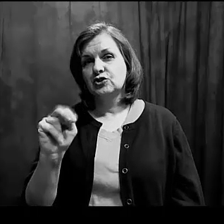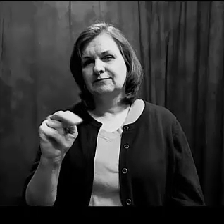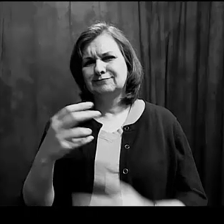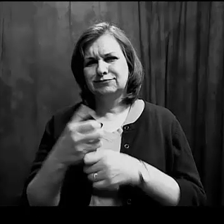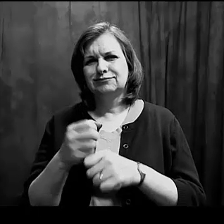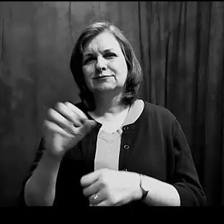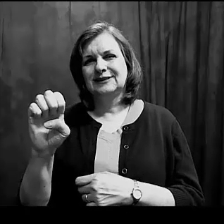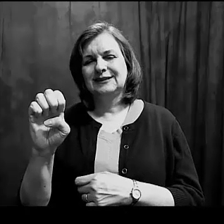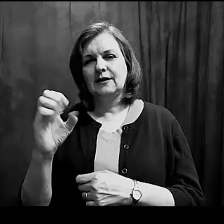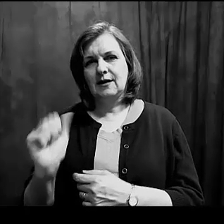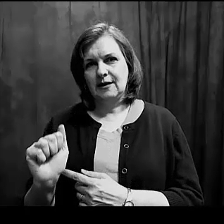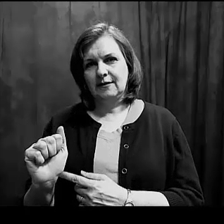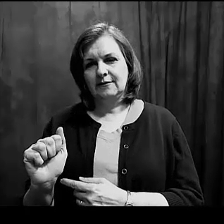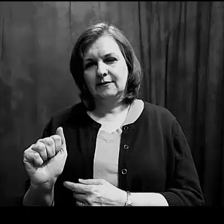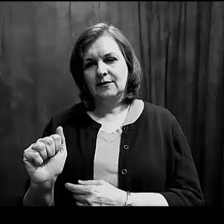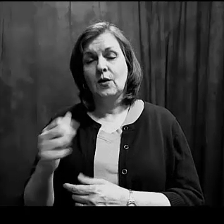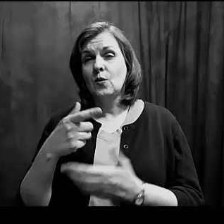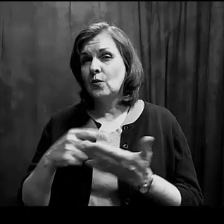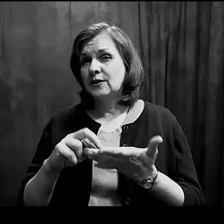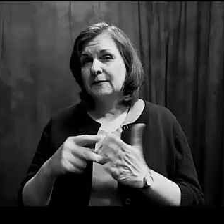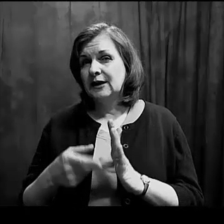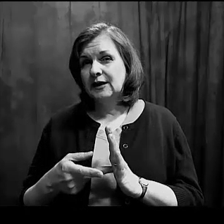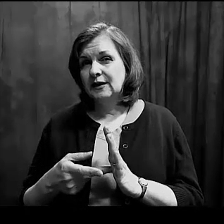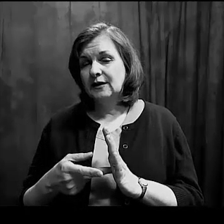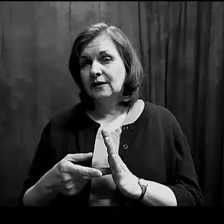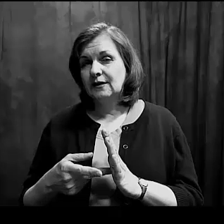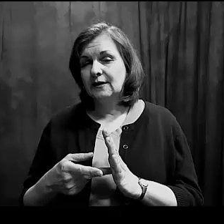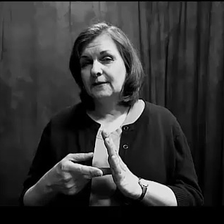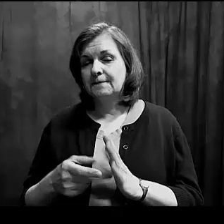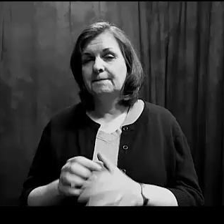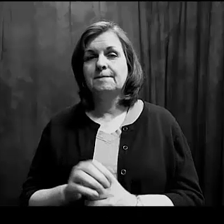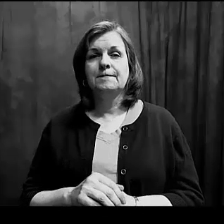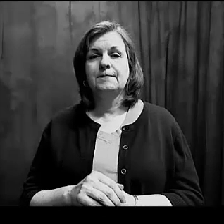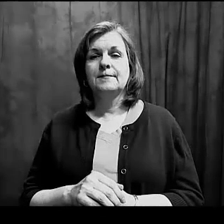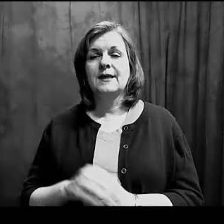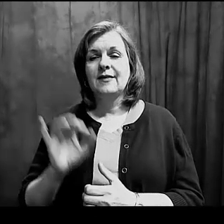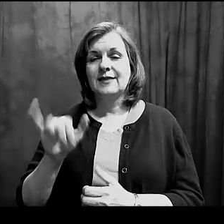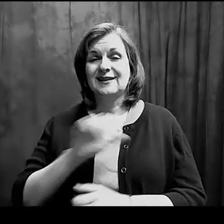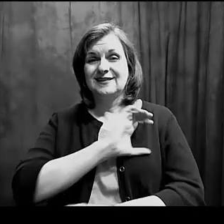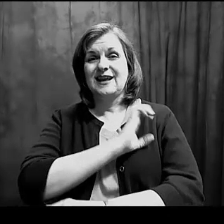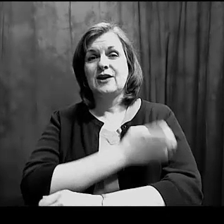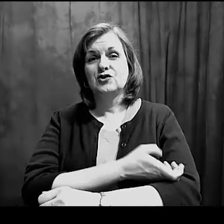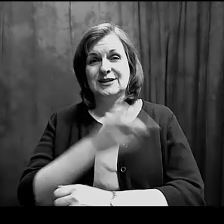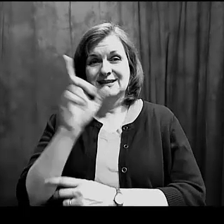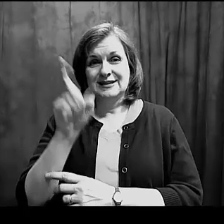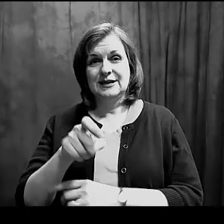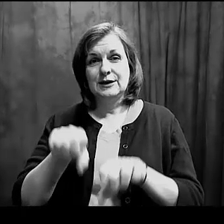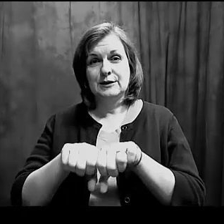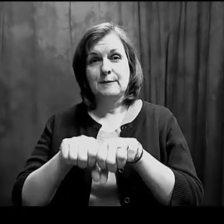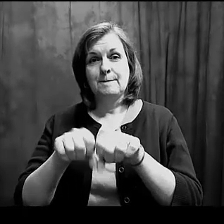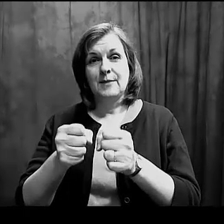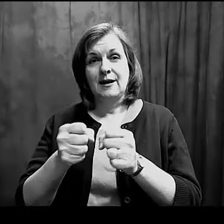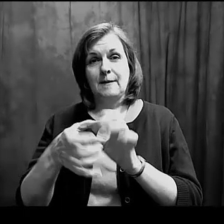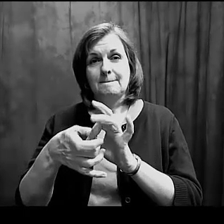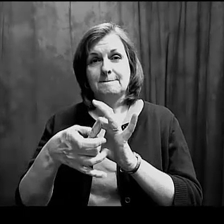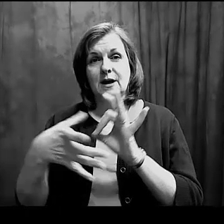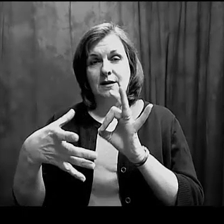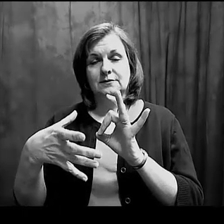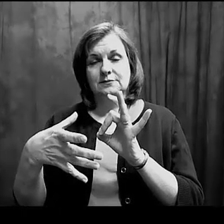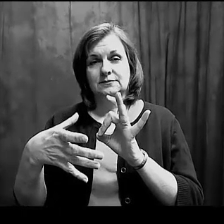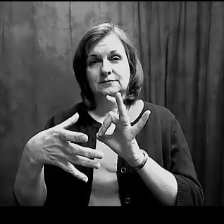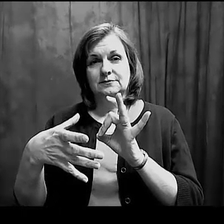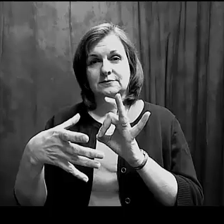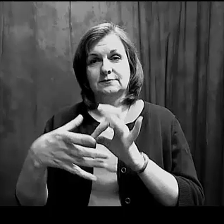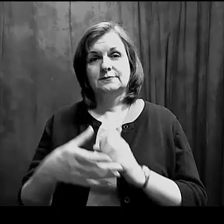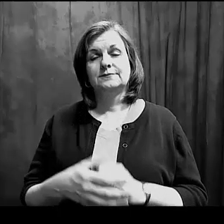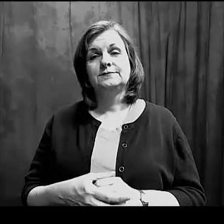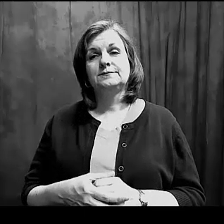it focuses and targets the energy that is needed to break bonds